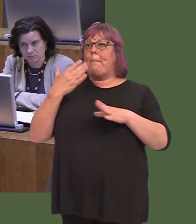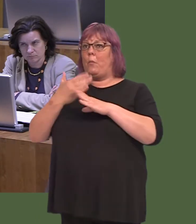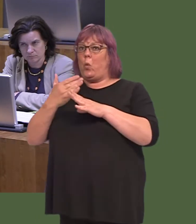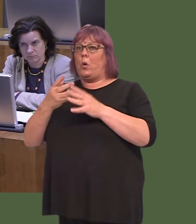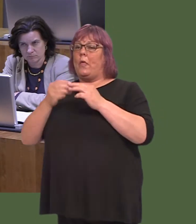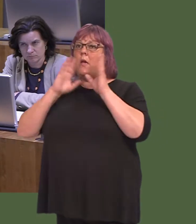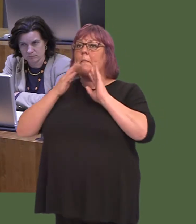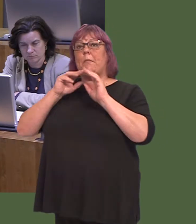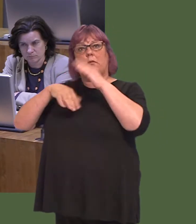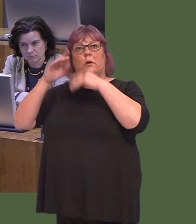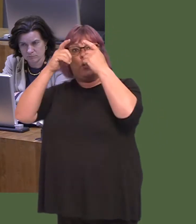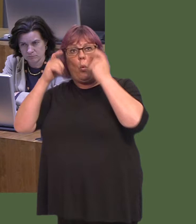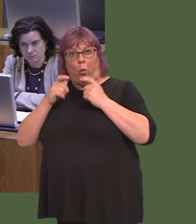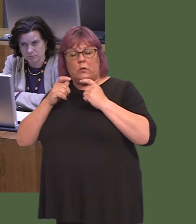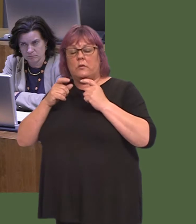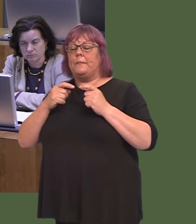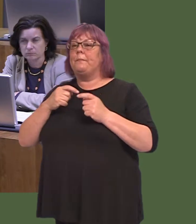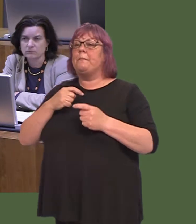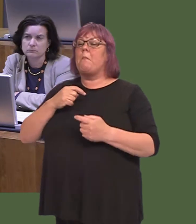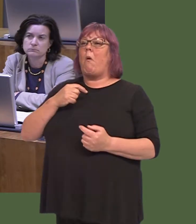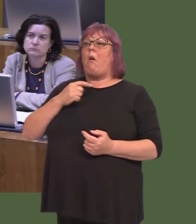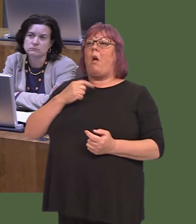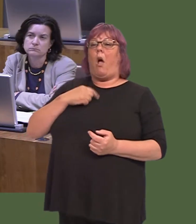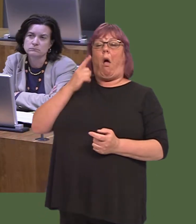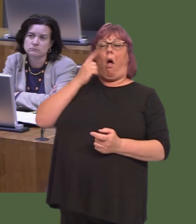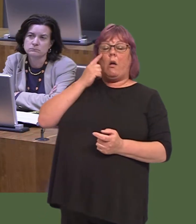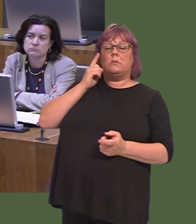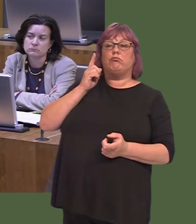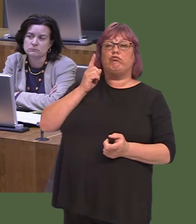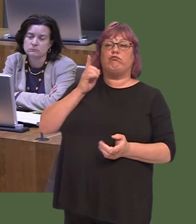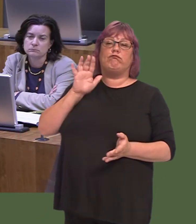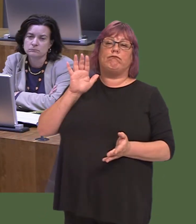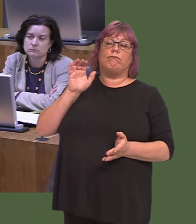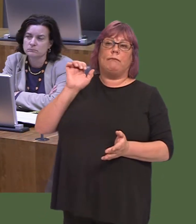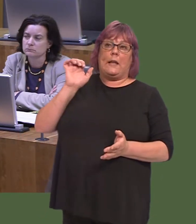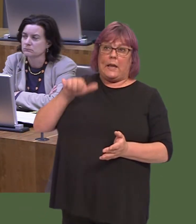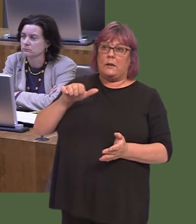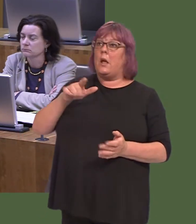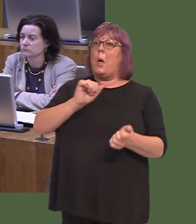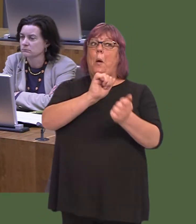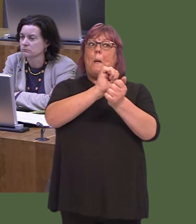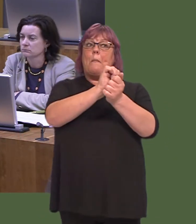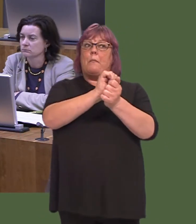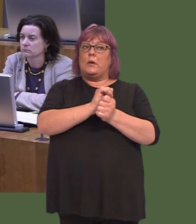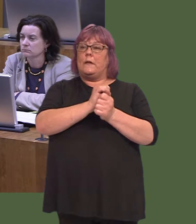in the courts, what I would find is, yes, they can quite often get released from a young